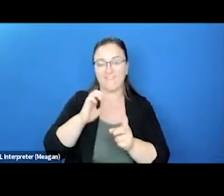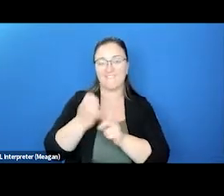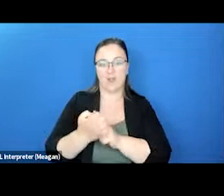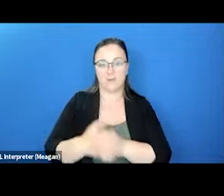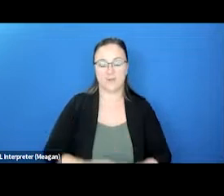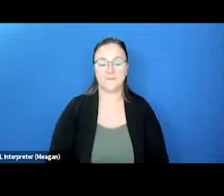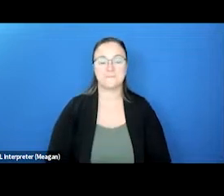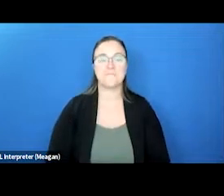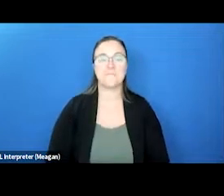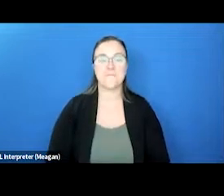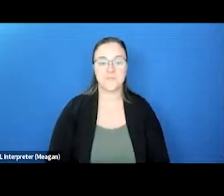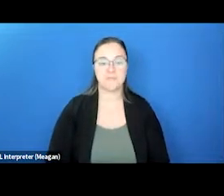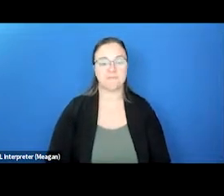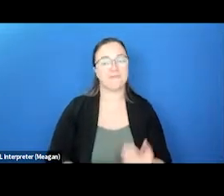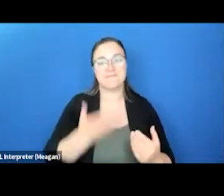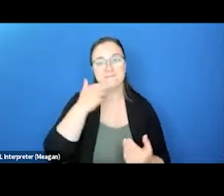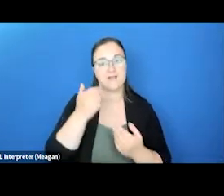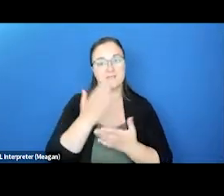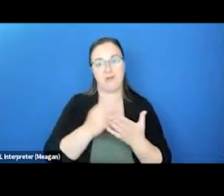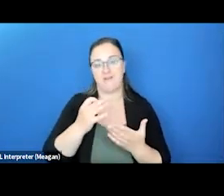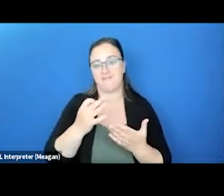I think of last week was also that we were joined